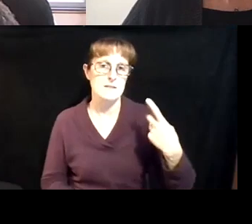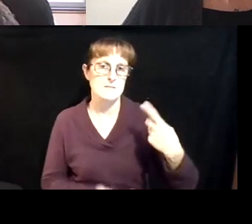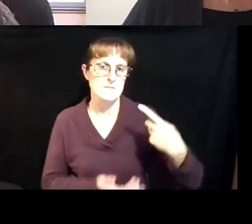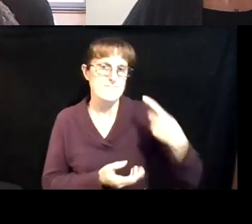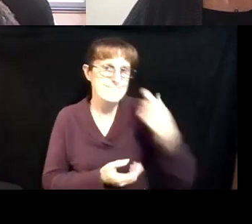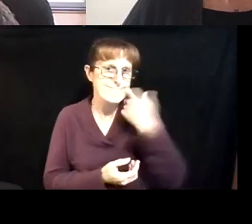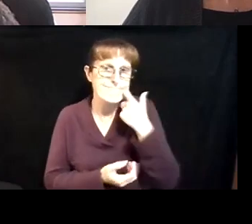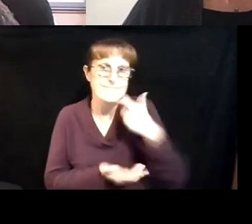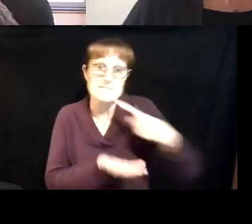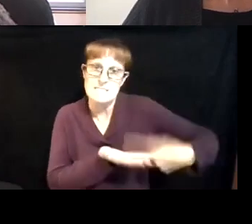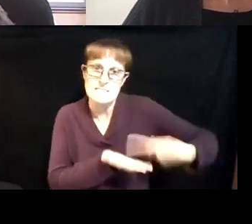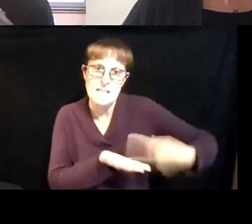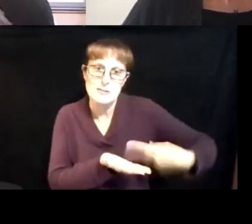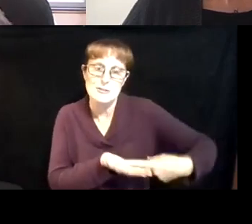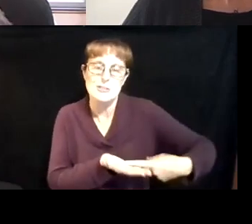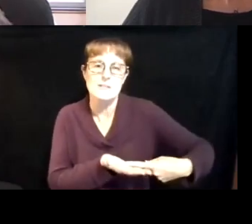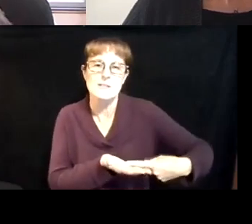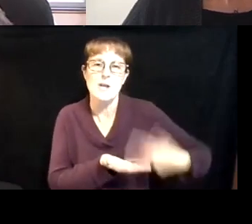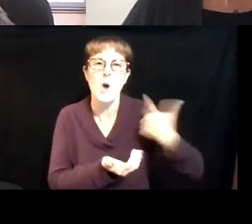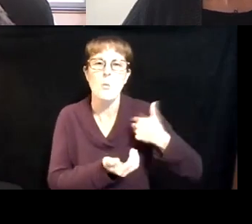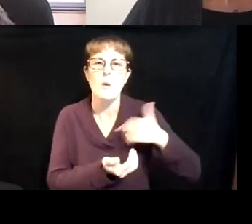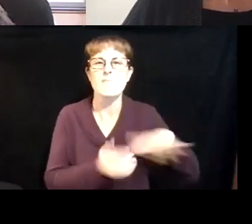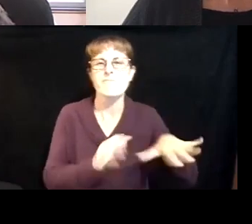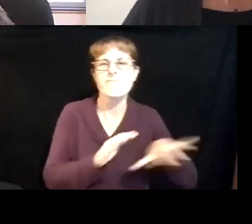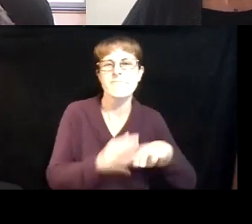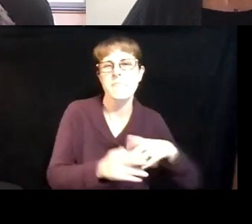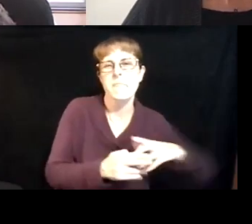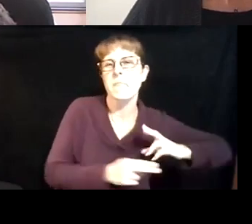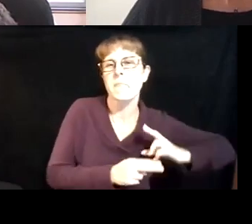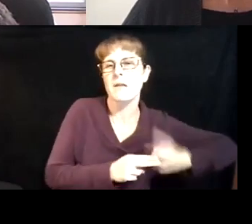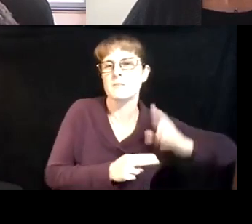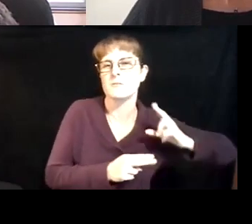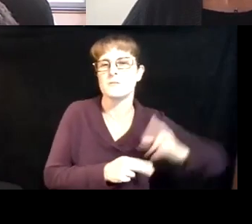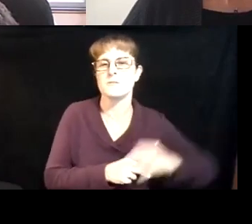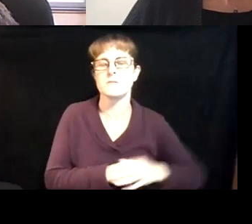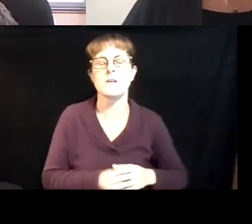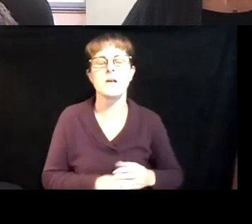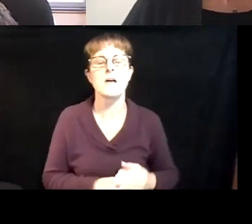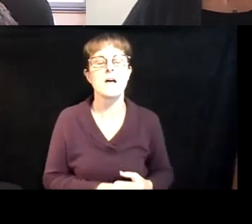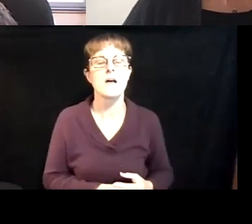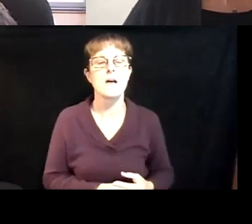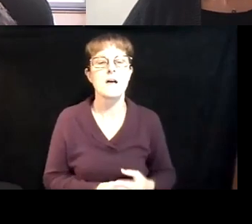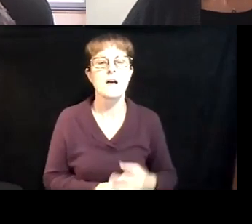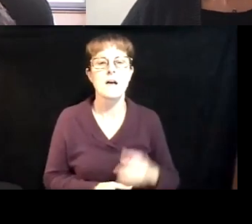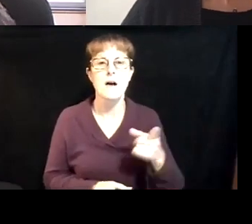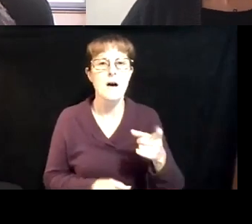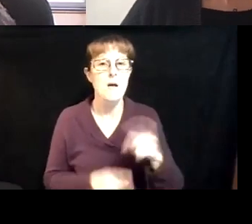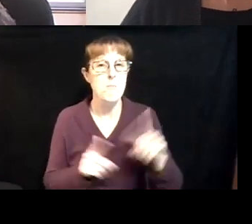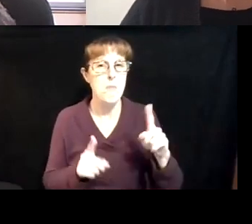Mainly that you've got many, many decades in which this took place.